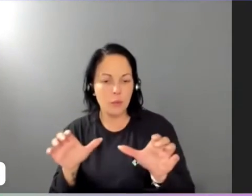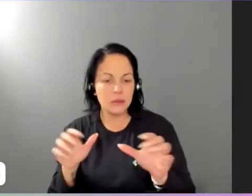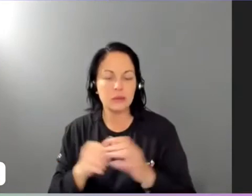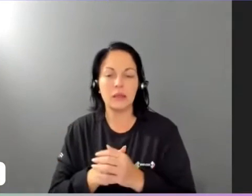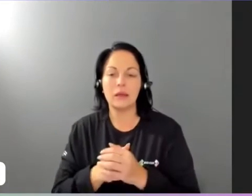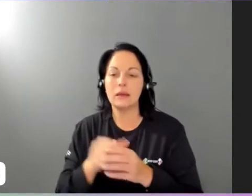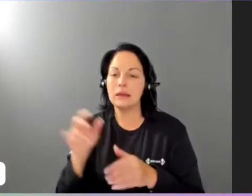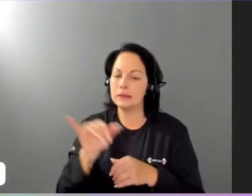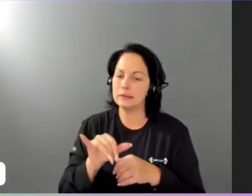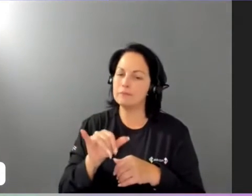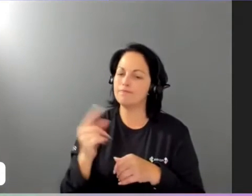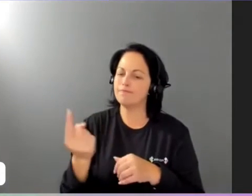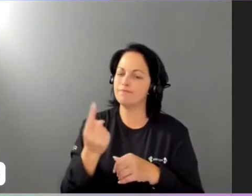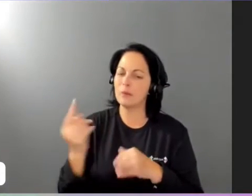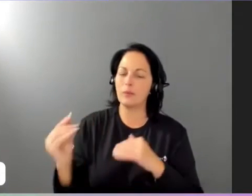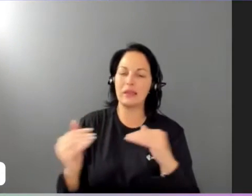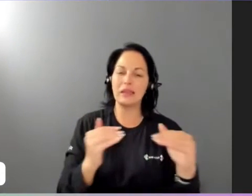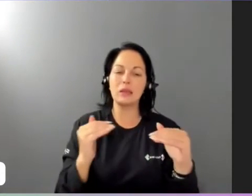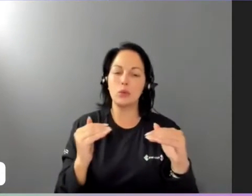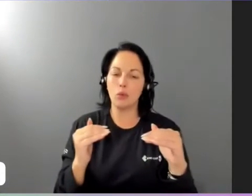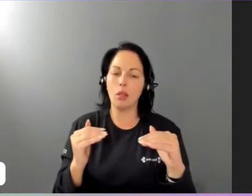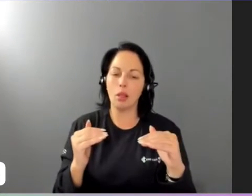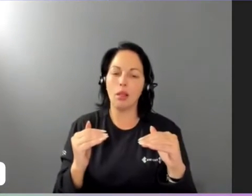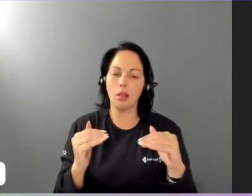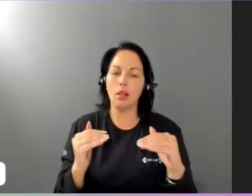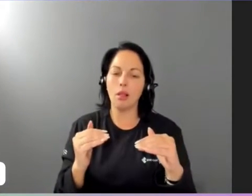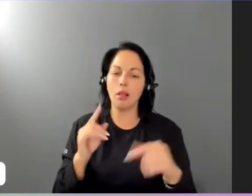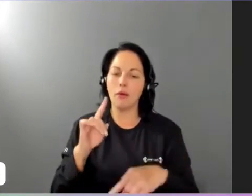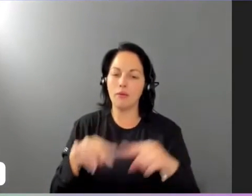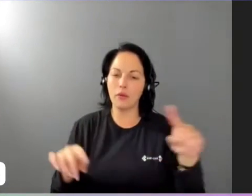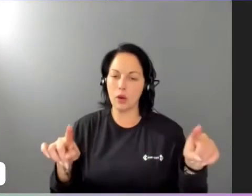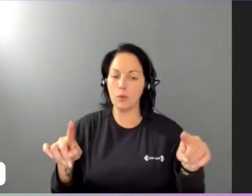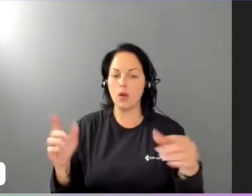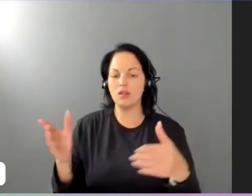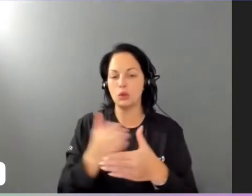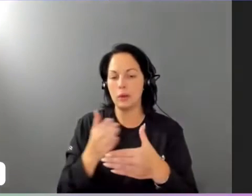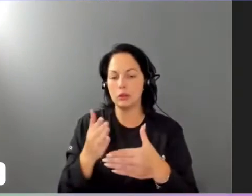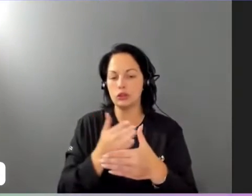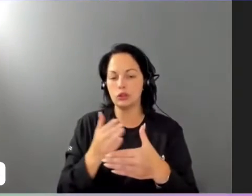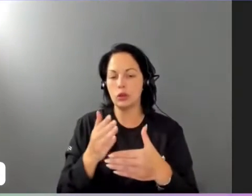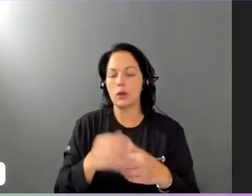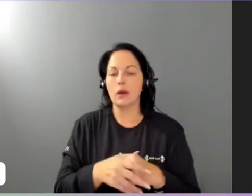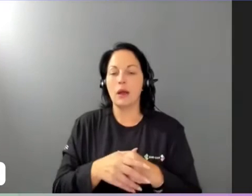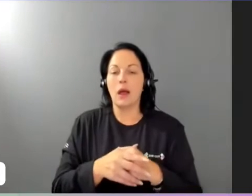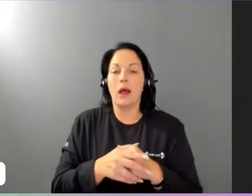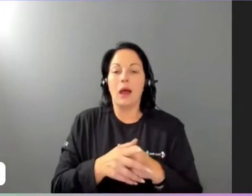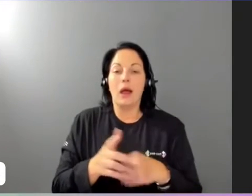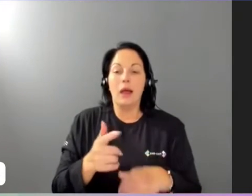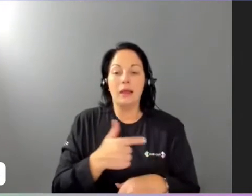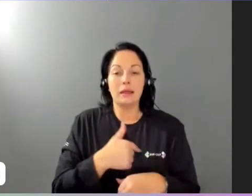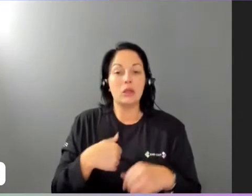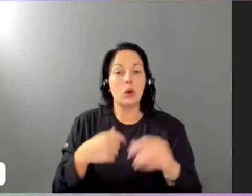accessibility like equality metric like security privacy, and performance. Something equal, not more, not less,